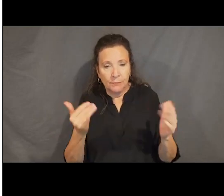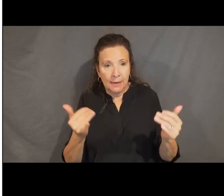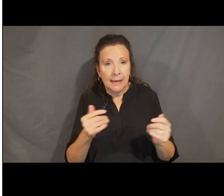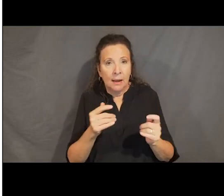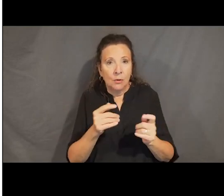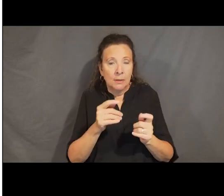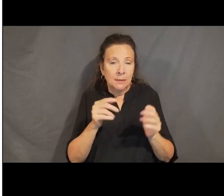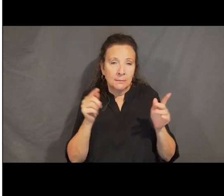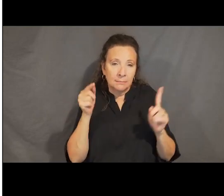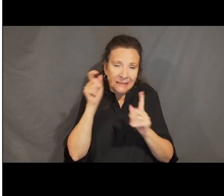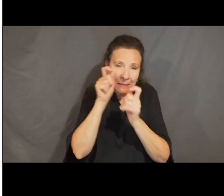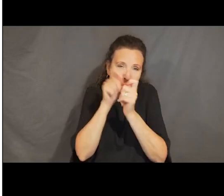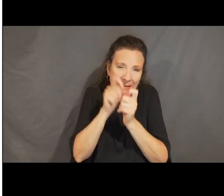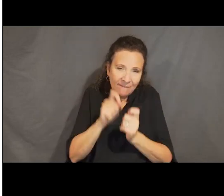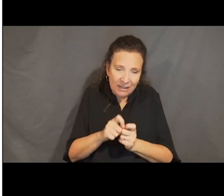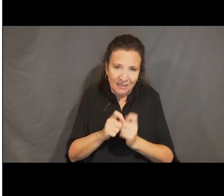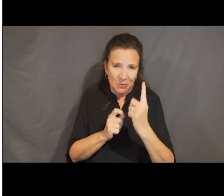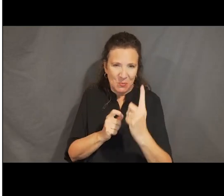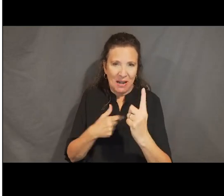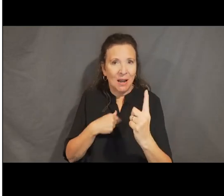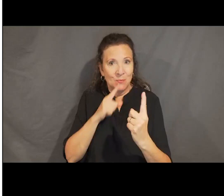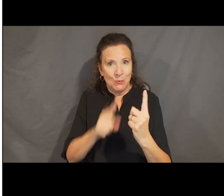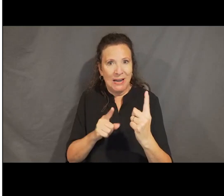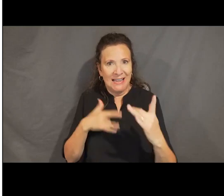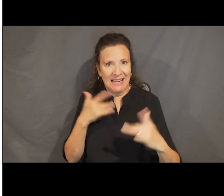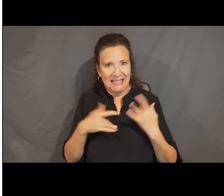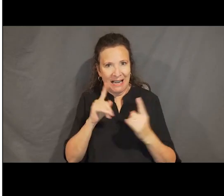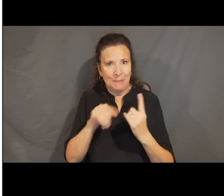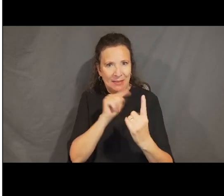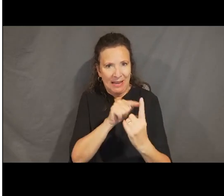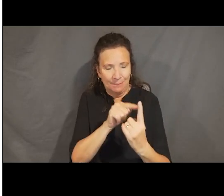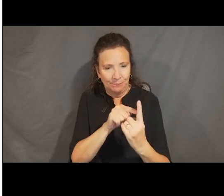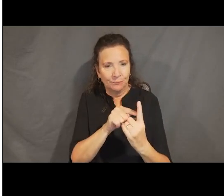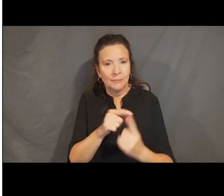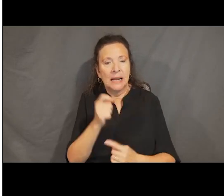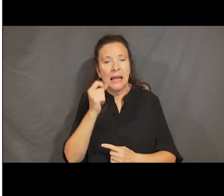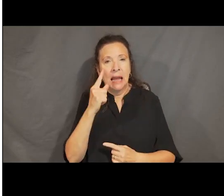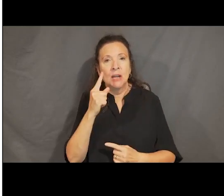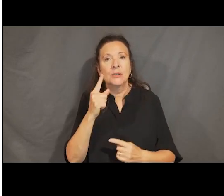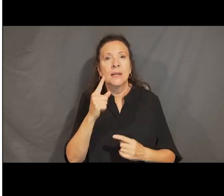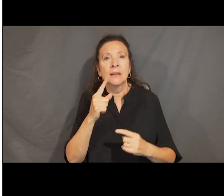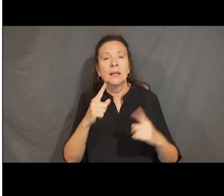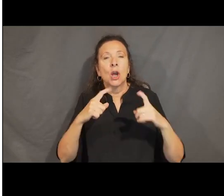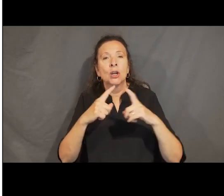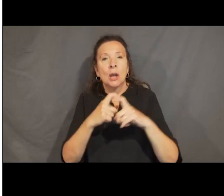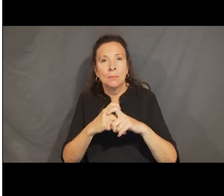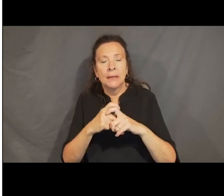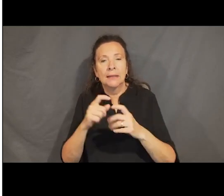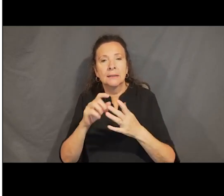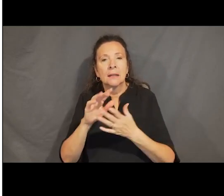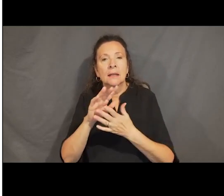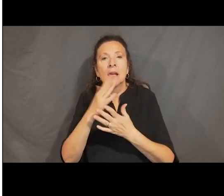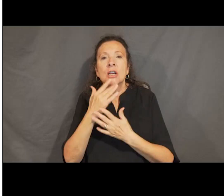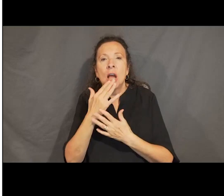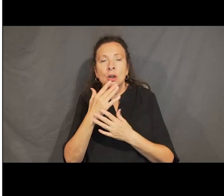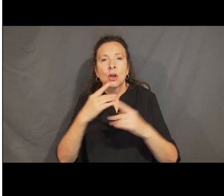super excited about. Understanding complex color contrast situations. Okay. I lived in the day of